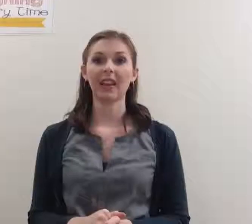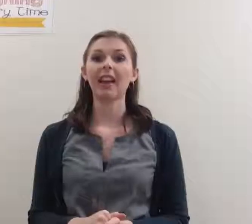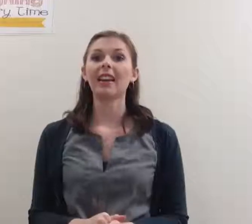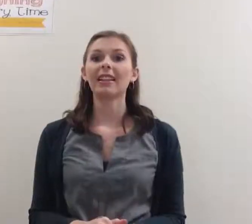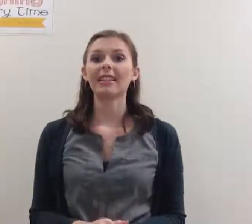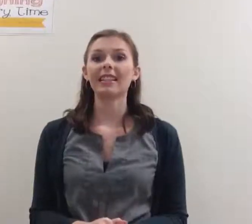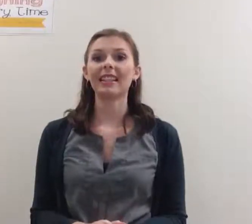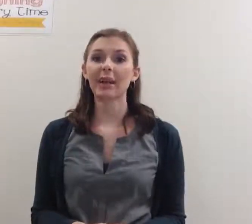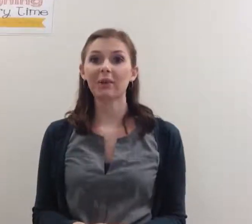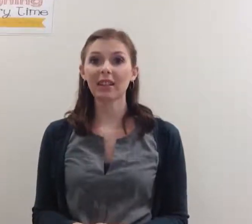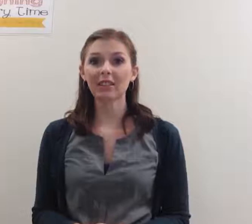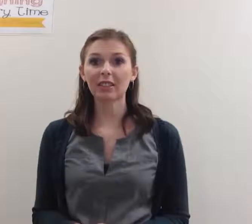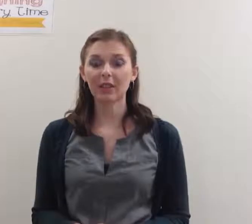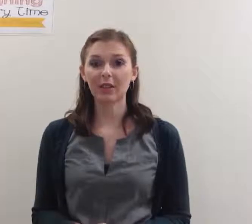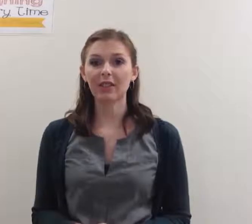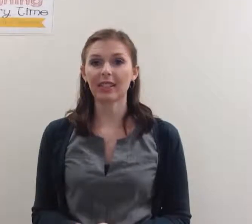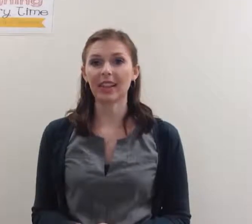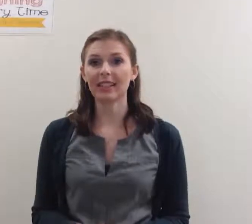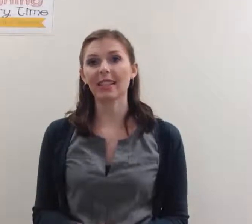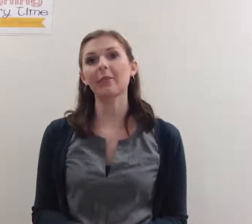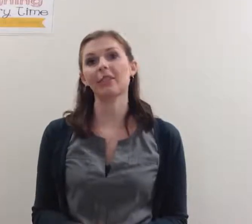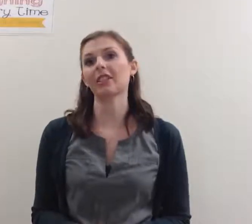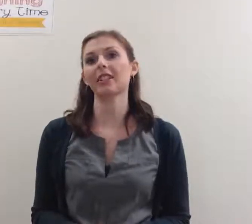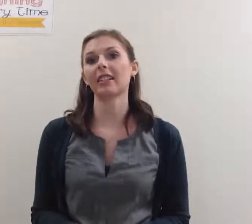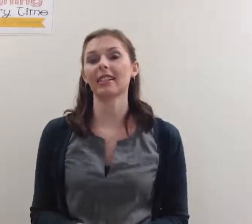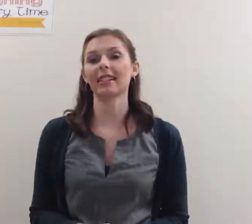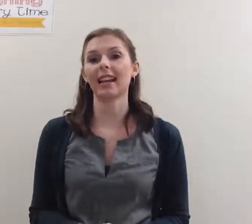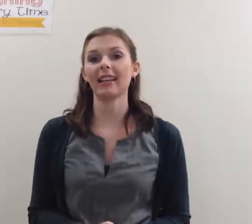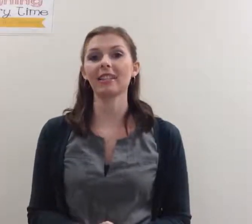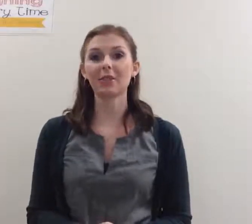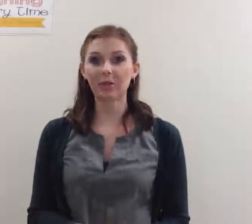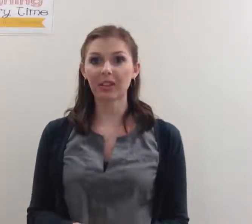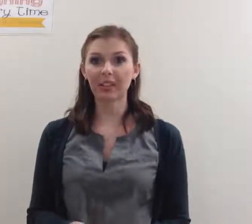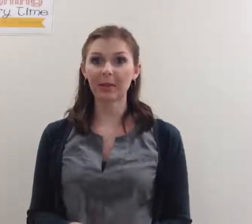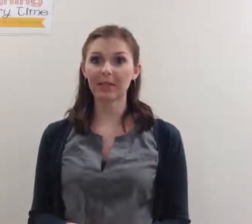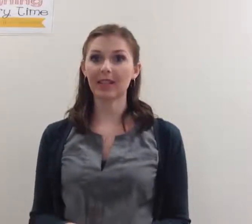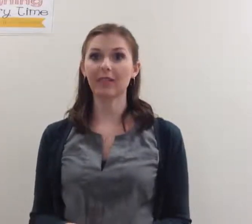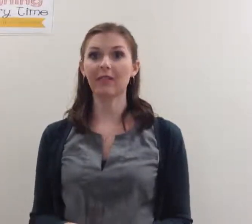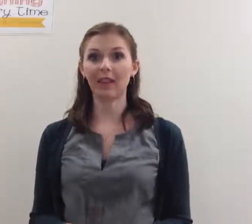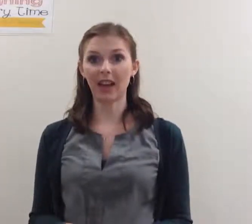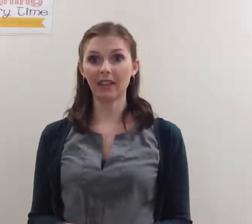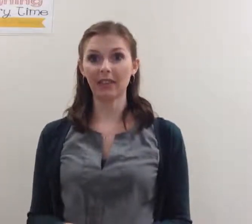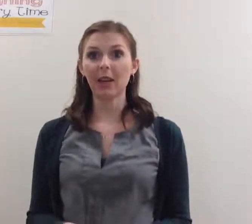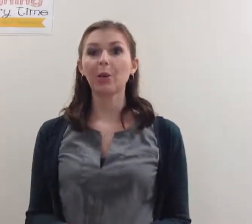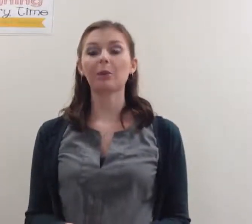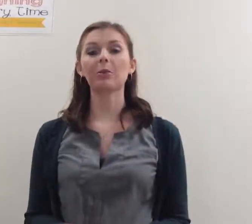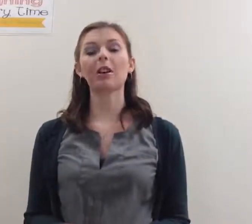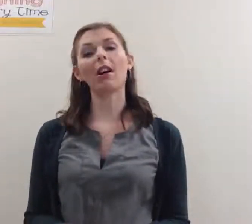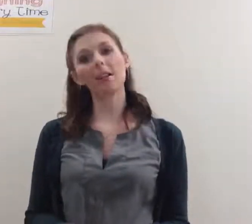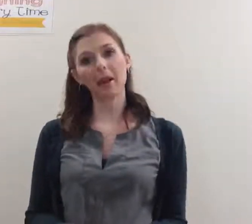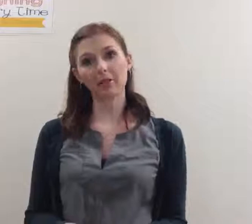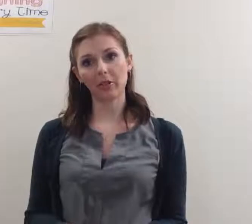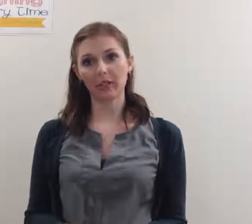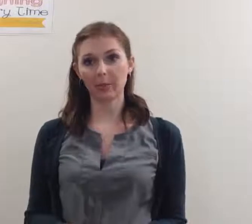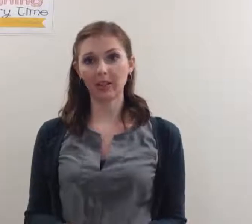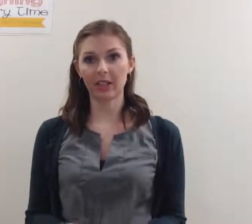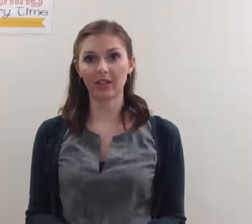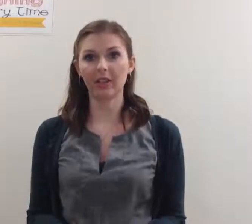Today we are going to review all of the signs we learned during Signing Story Time Session Five, which was all about transportation!